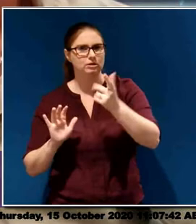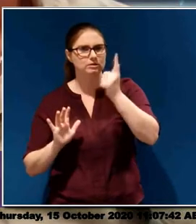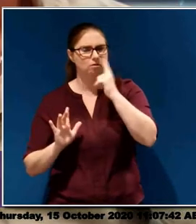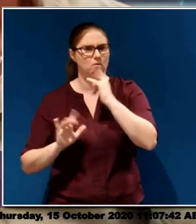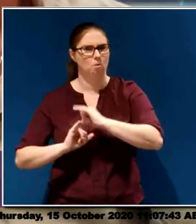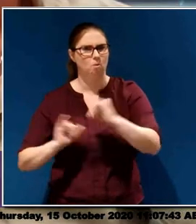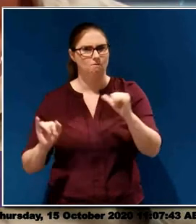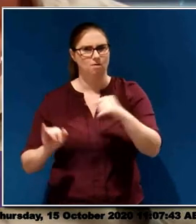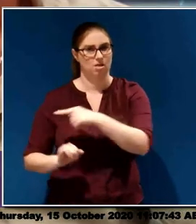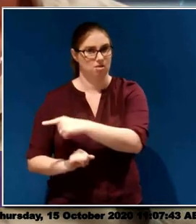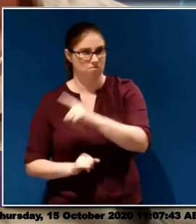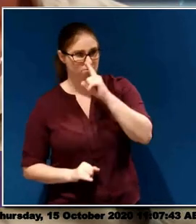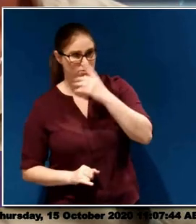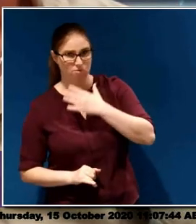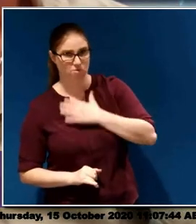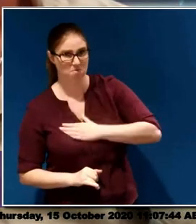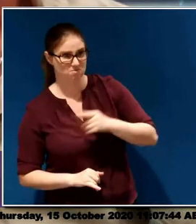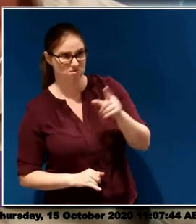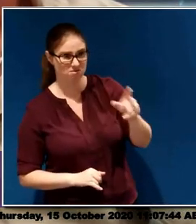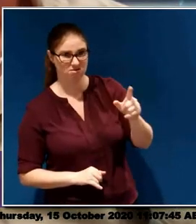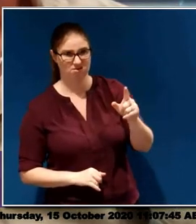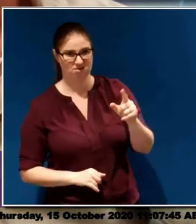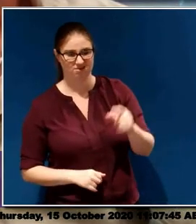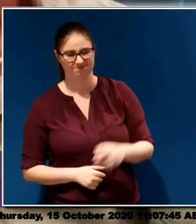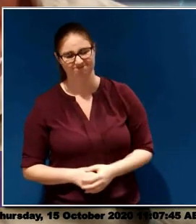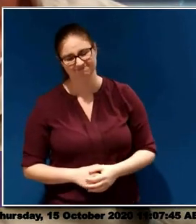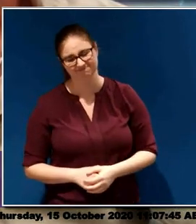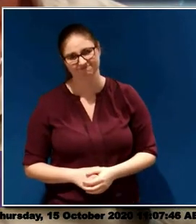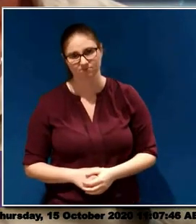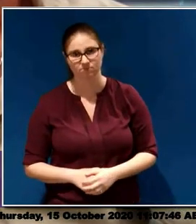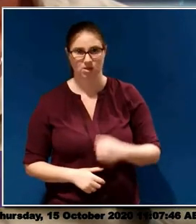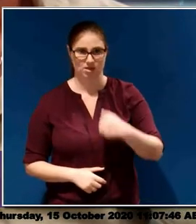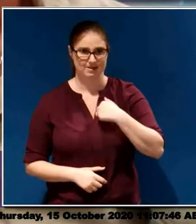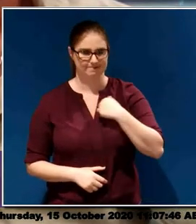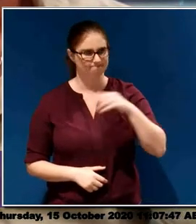So I insisted on a second meeting with the school. They pushed back and said that I'd had one.